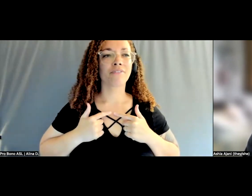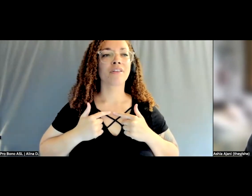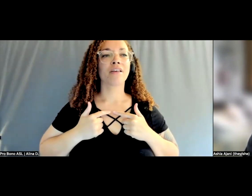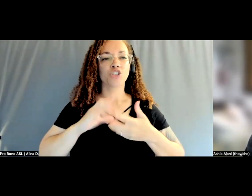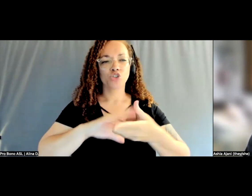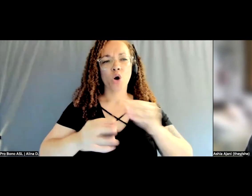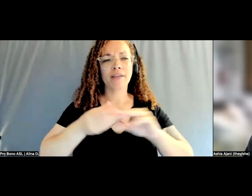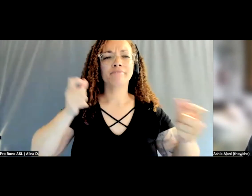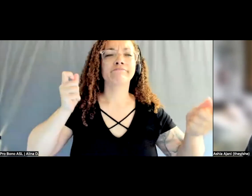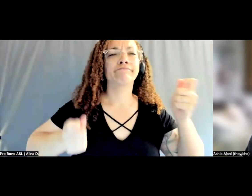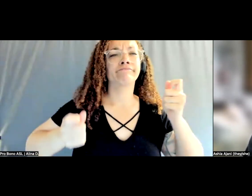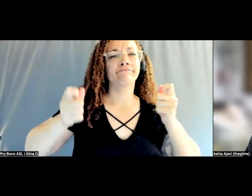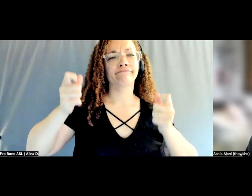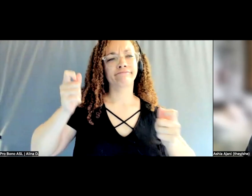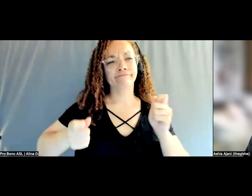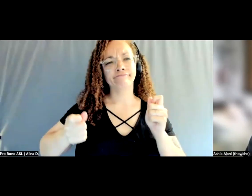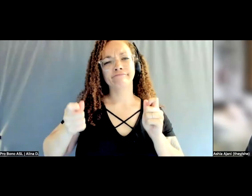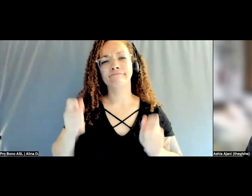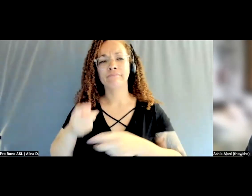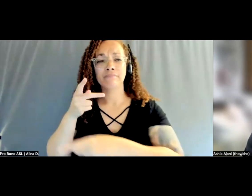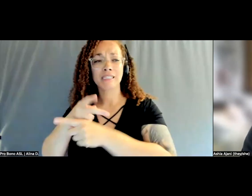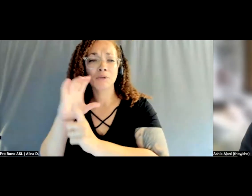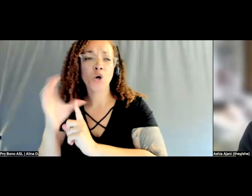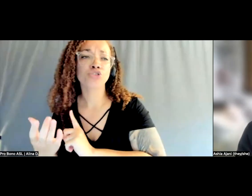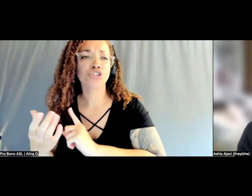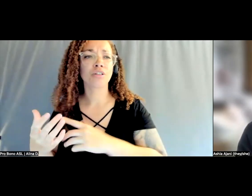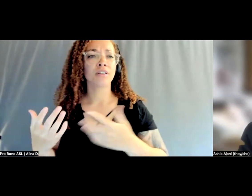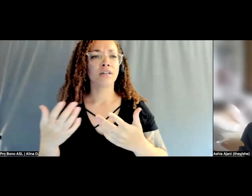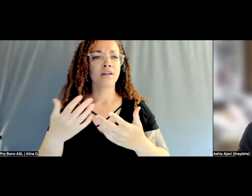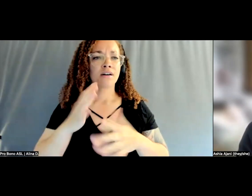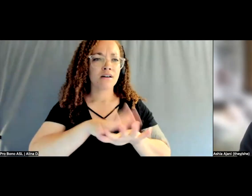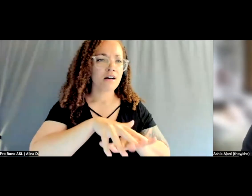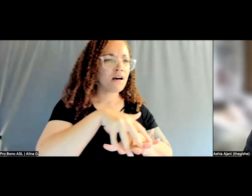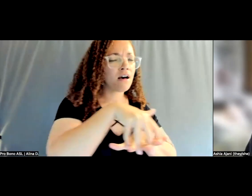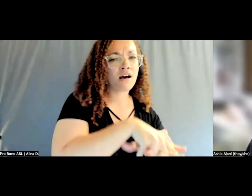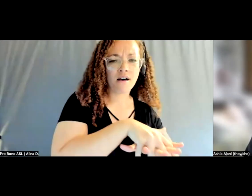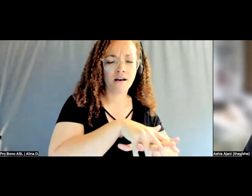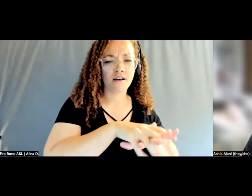umbilical cords buried under provision grounds if we can’t source, we invent. if we can’t invent,